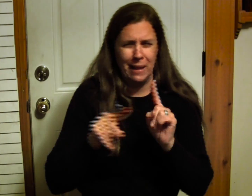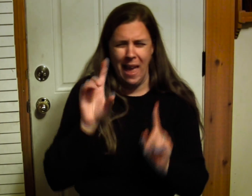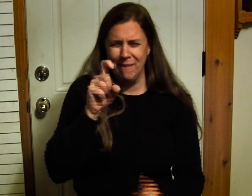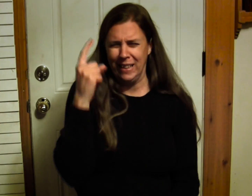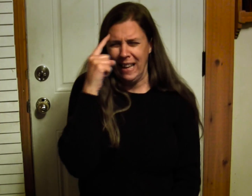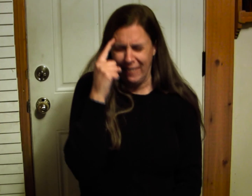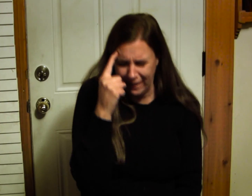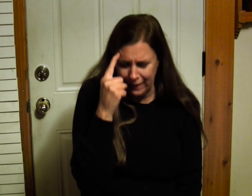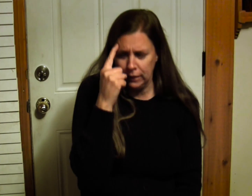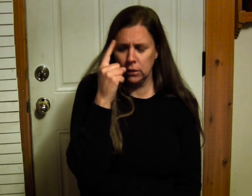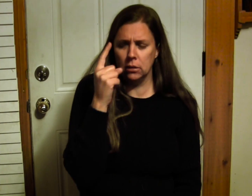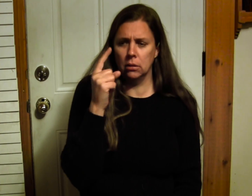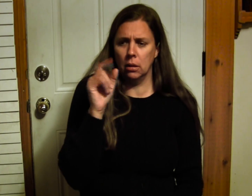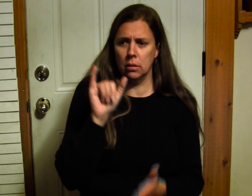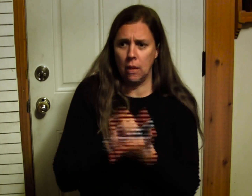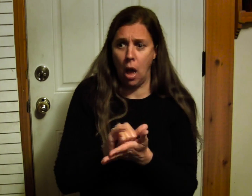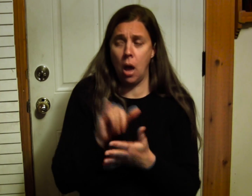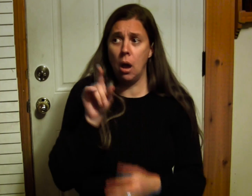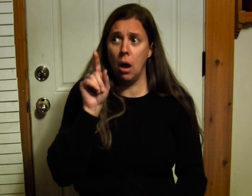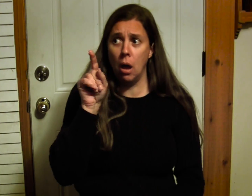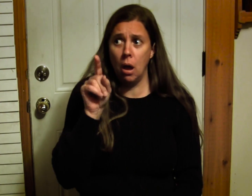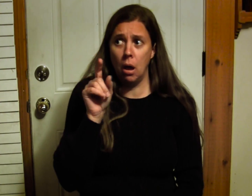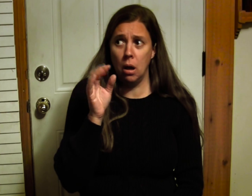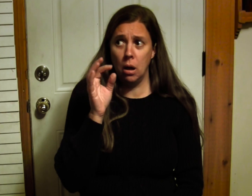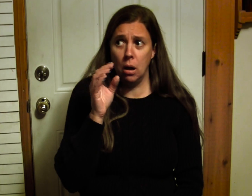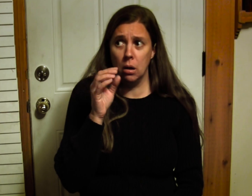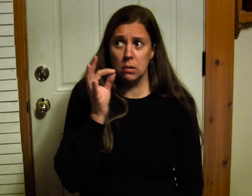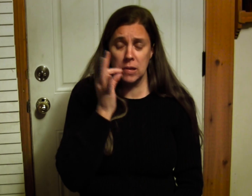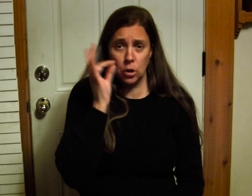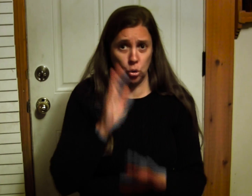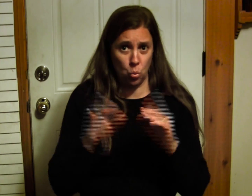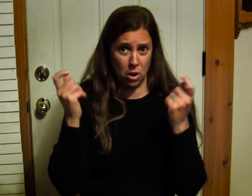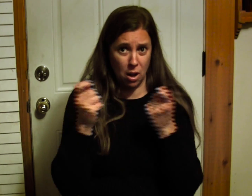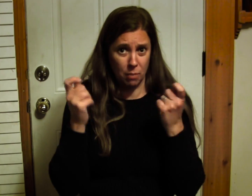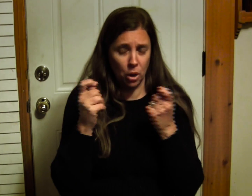We should take in consideration and think about those Indian’s reasons for